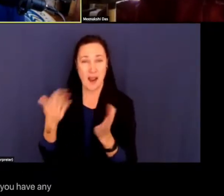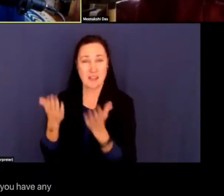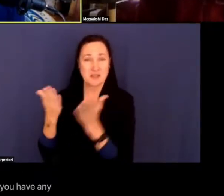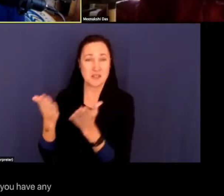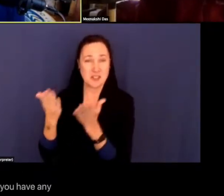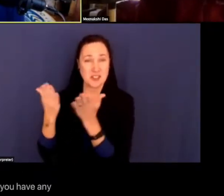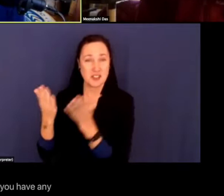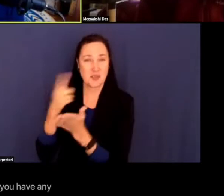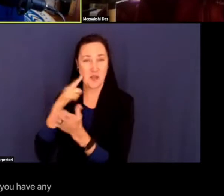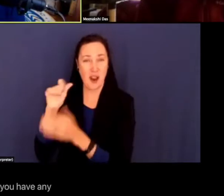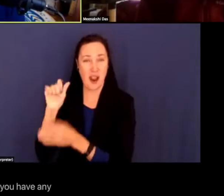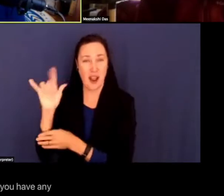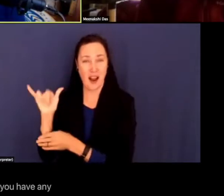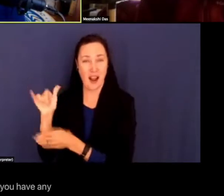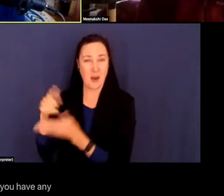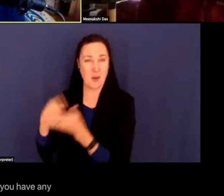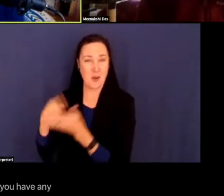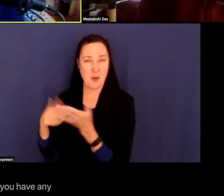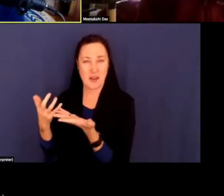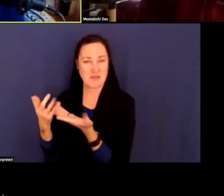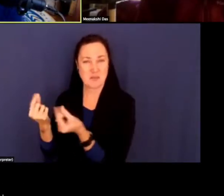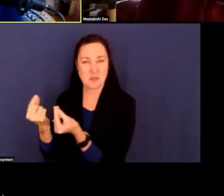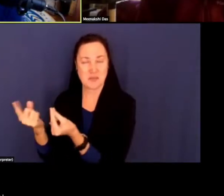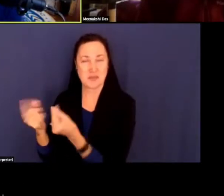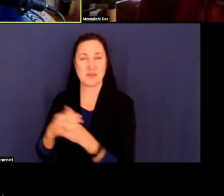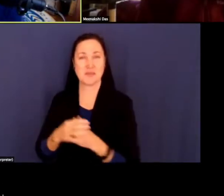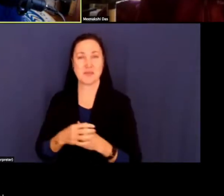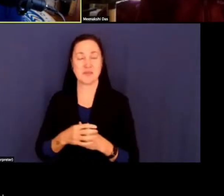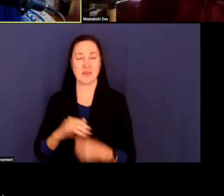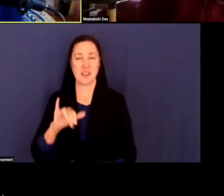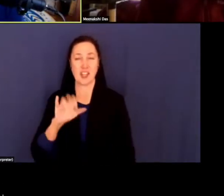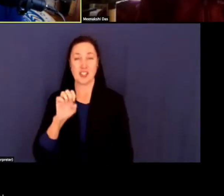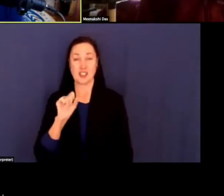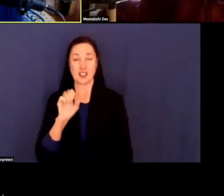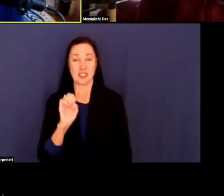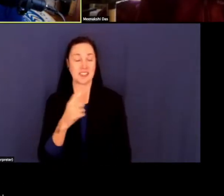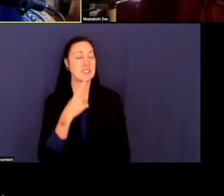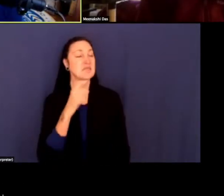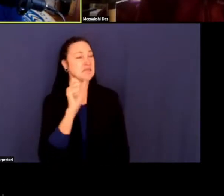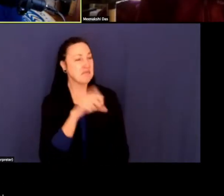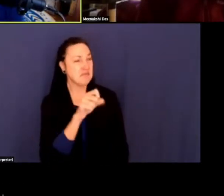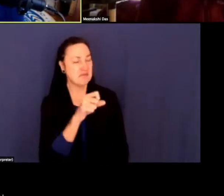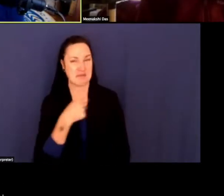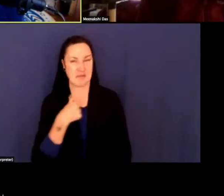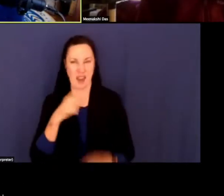that Meena just said and to add onto it I think an additional thing aside from I would say the